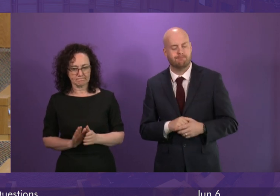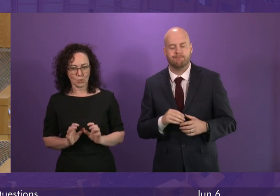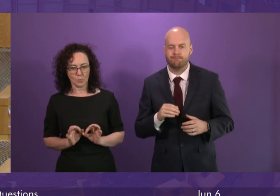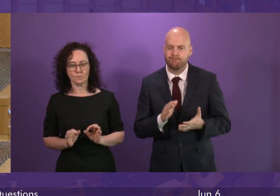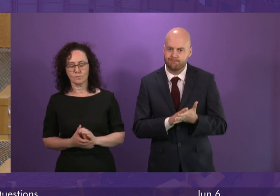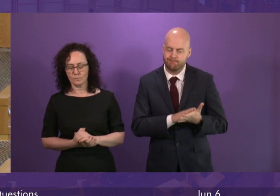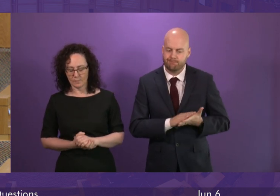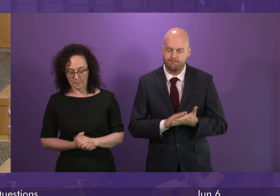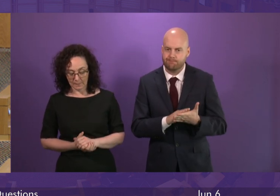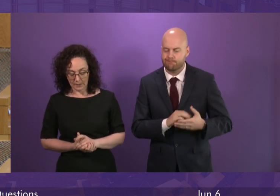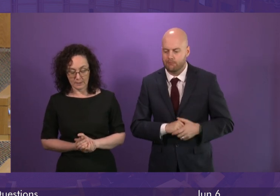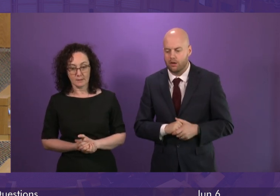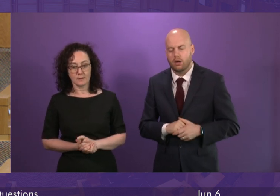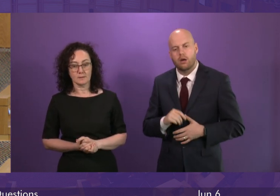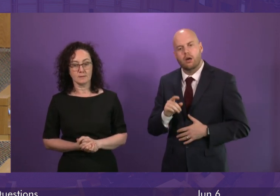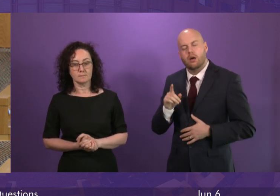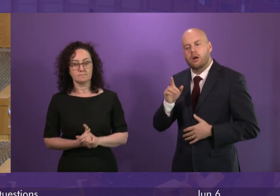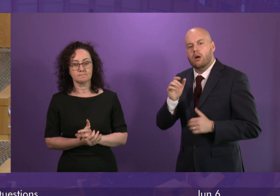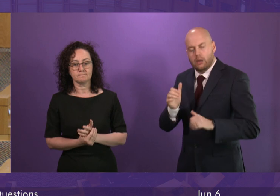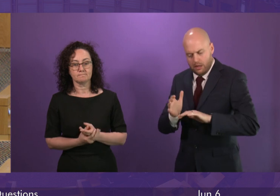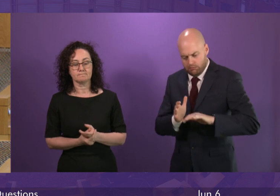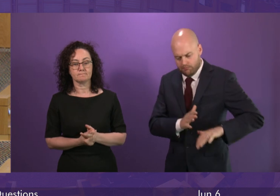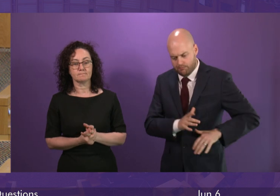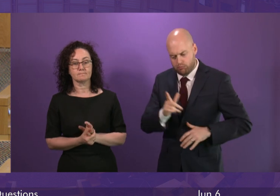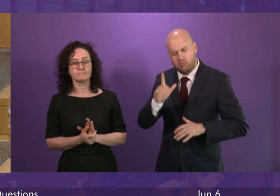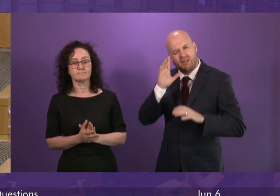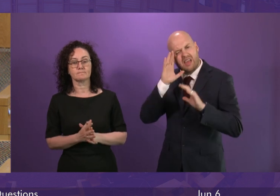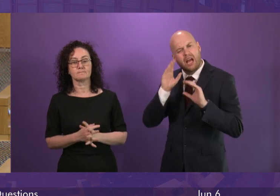and Skills Committee said that John Swinney was confused; teachers said that they had